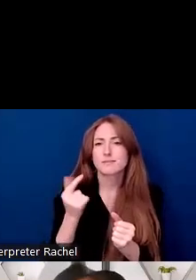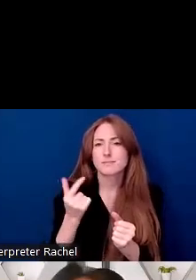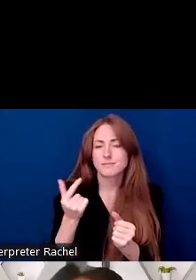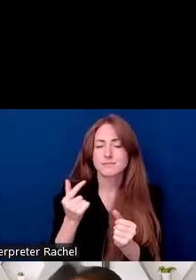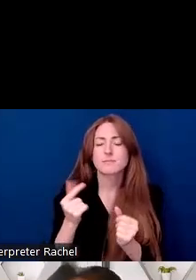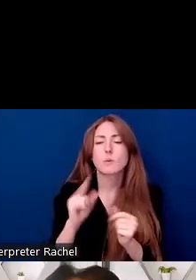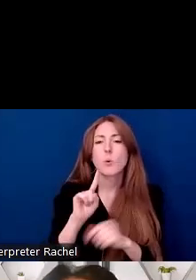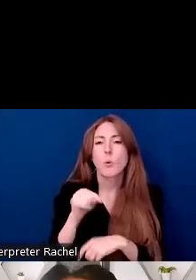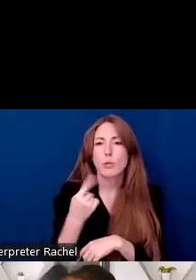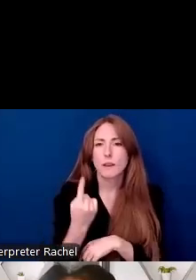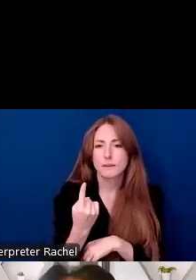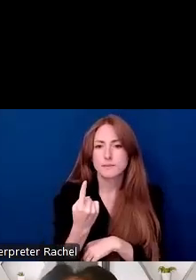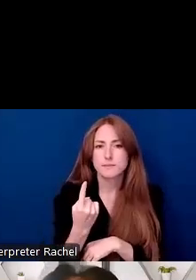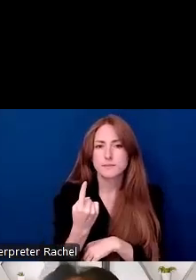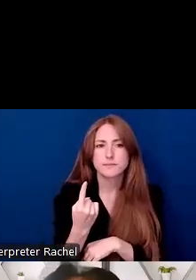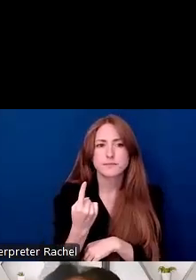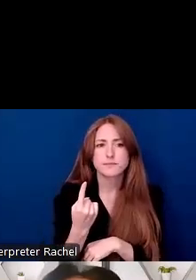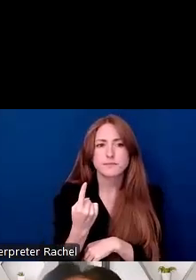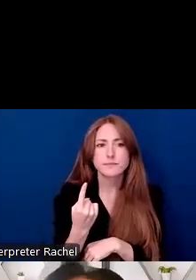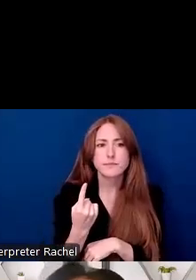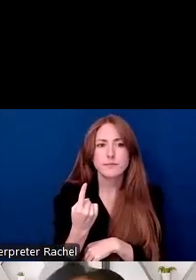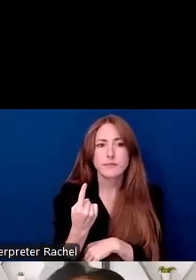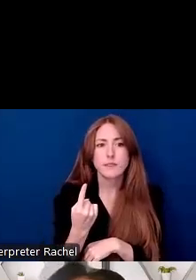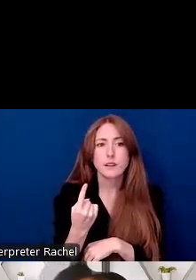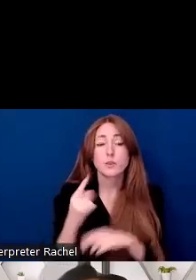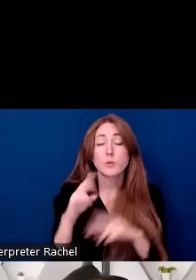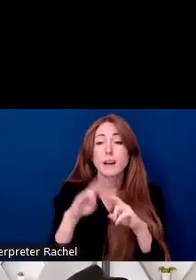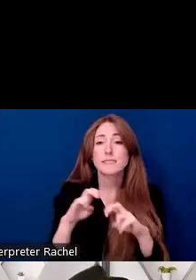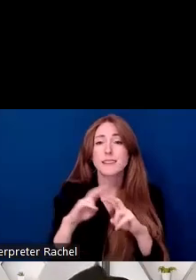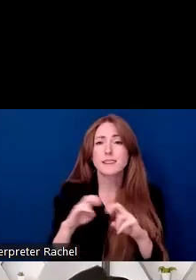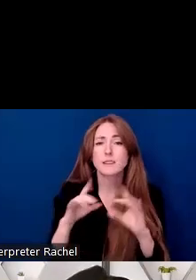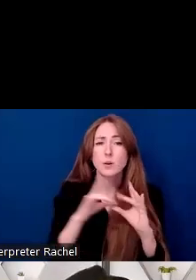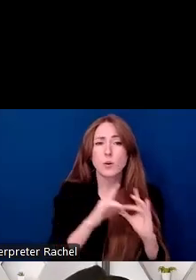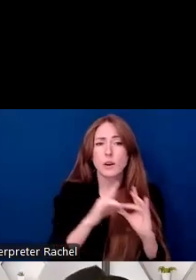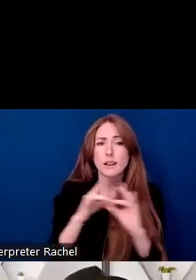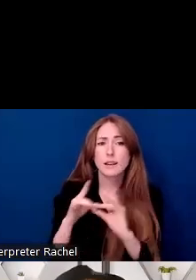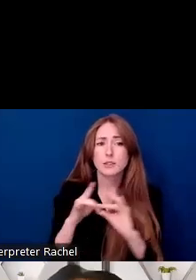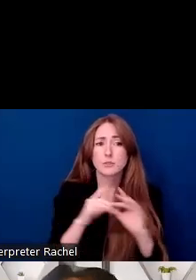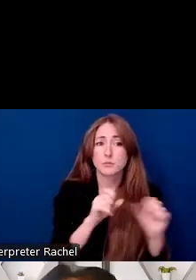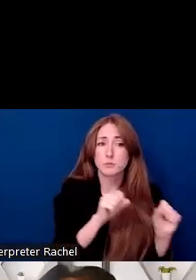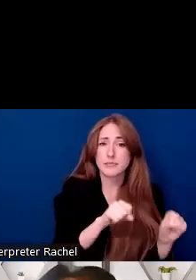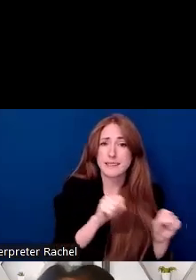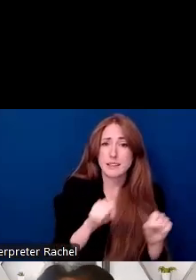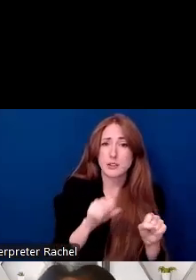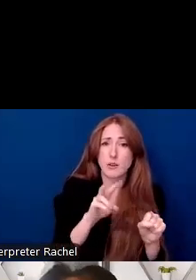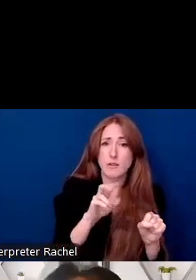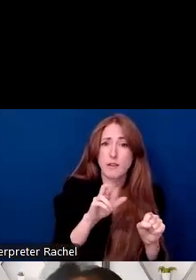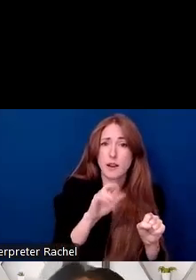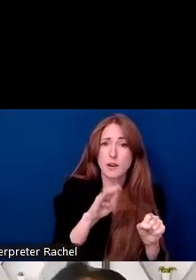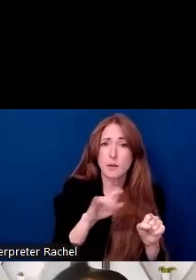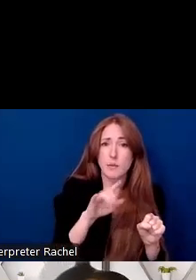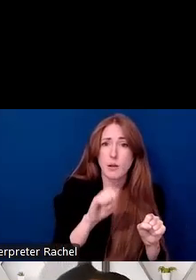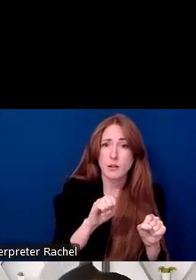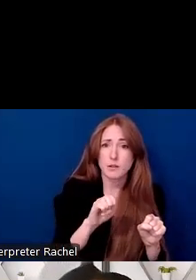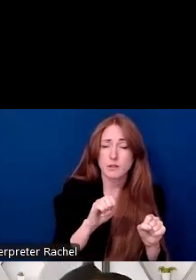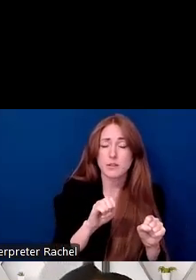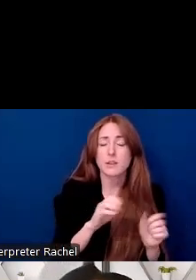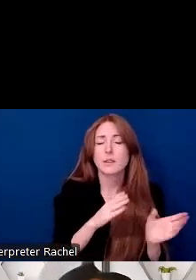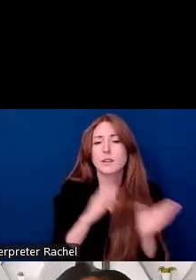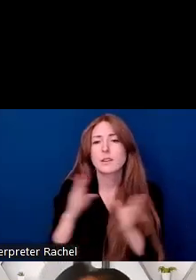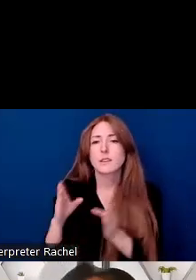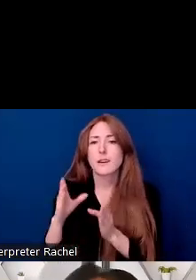to assess the correlation between the potential variables and the visibility rates. Next, please.